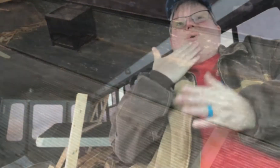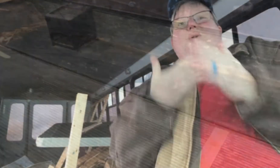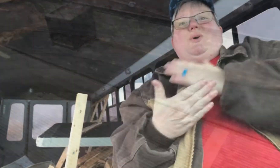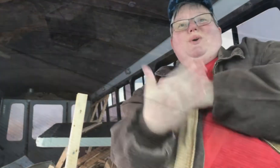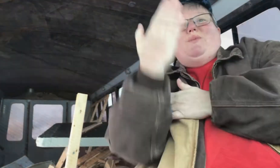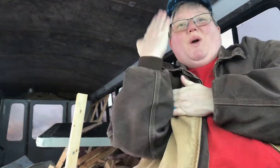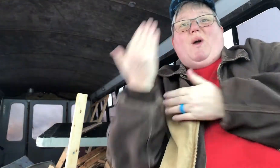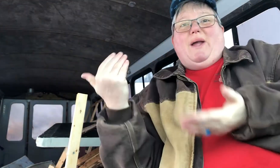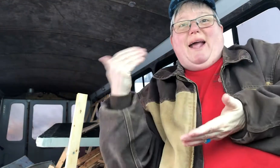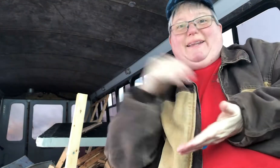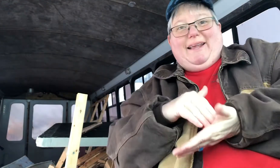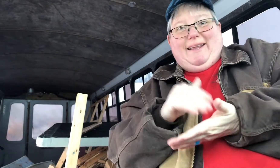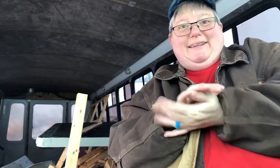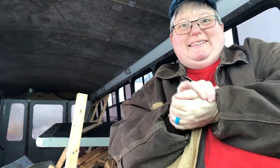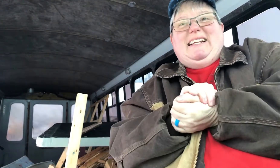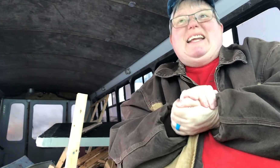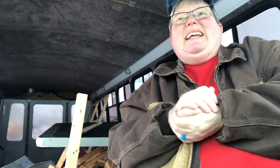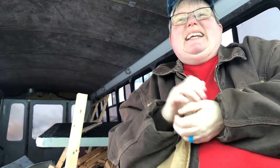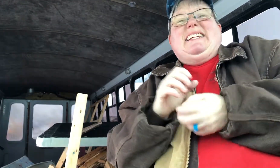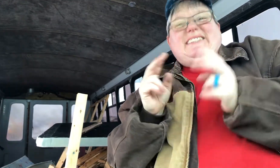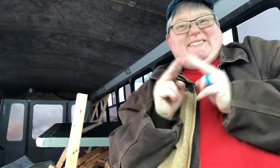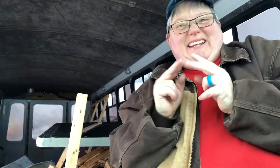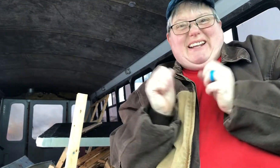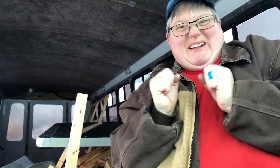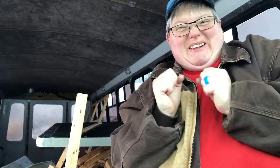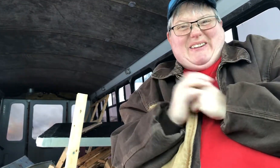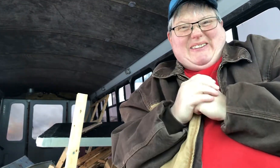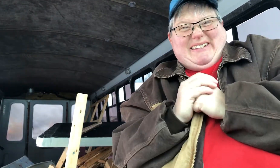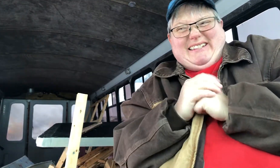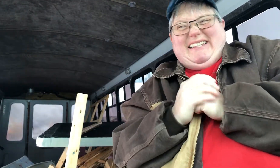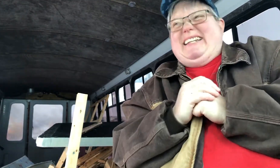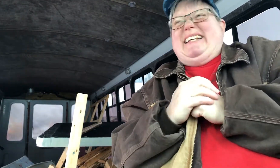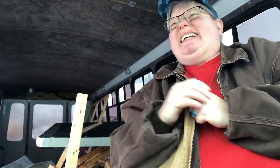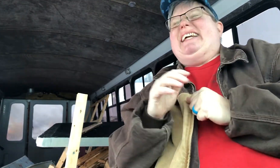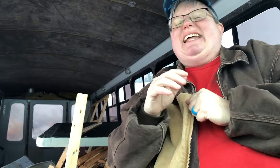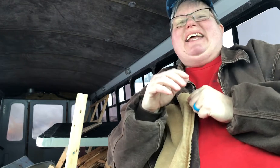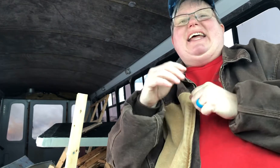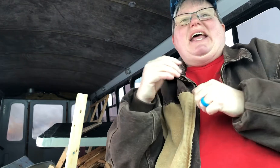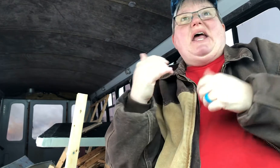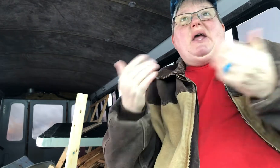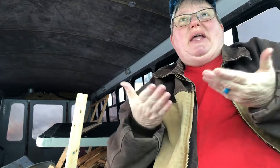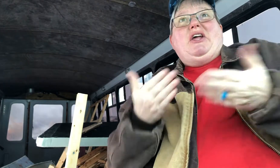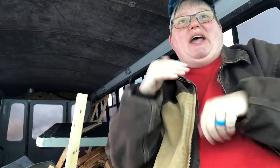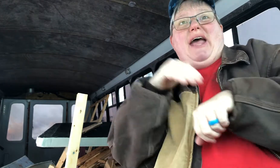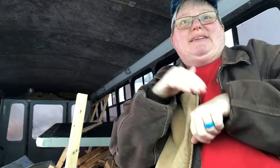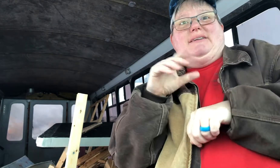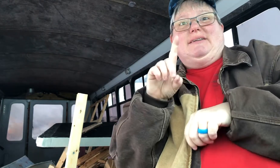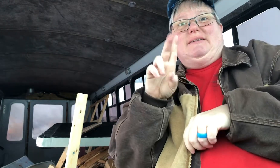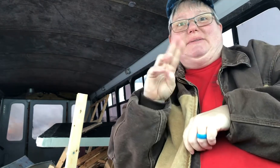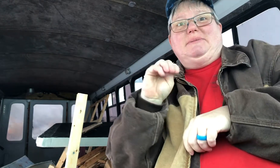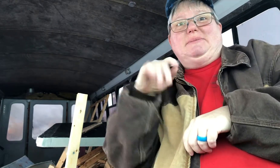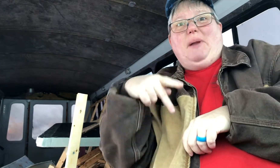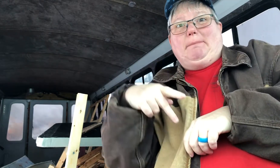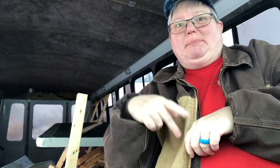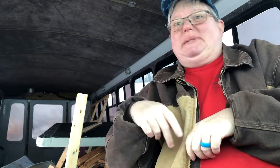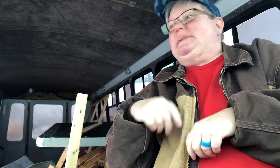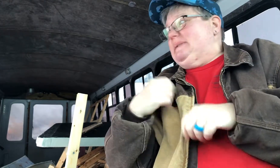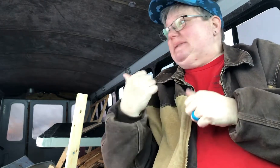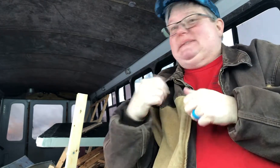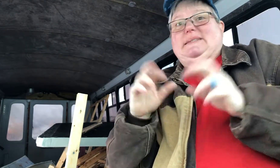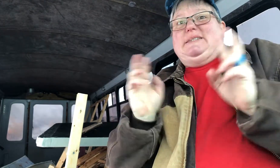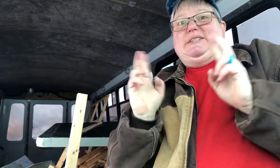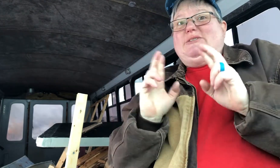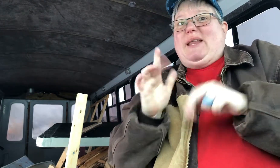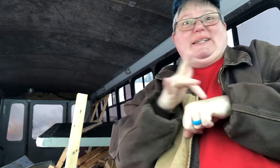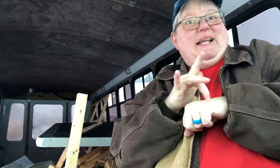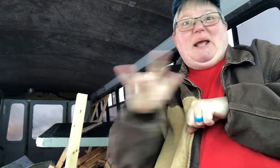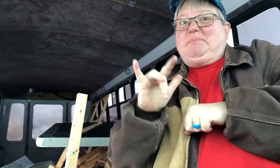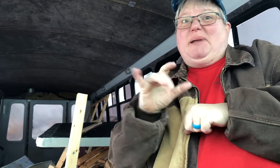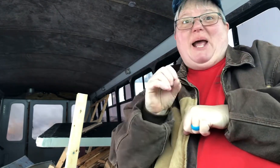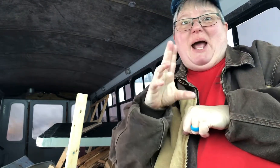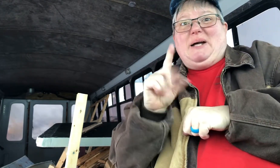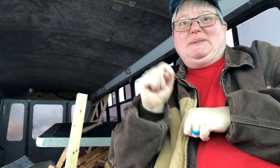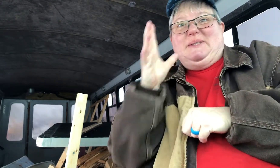Good morning again. It is very cold! Uh, we are here at the dump, and I am ready to empty out